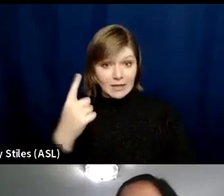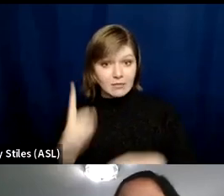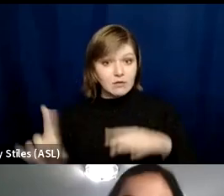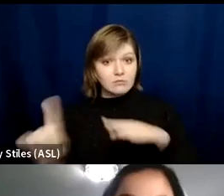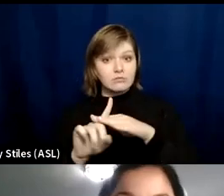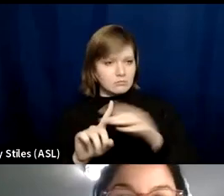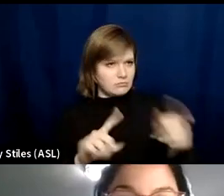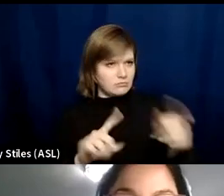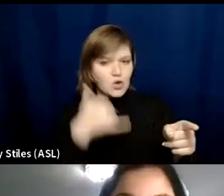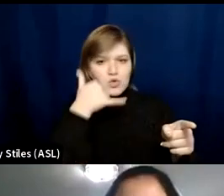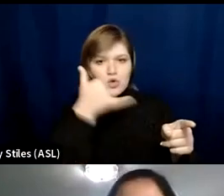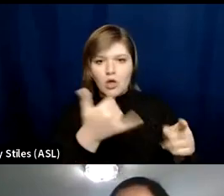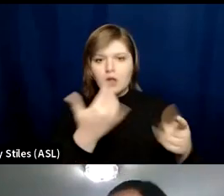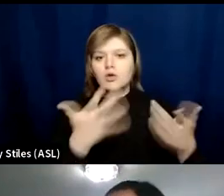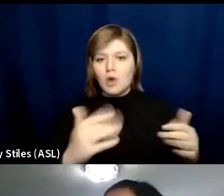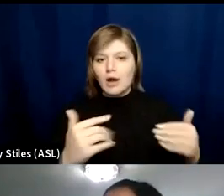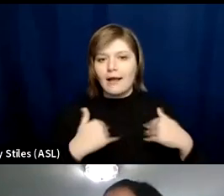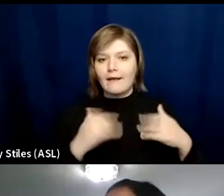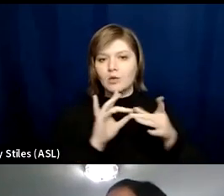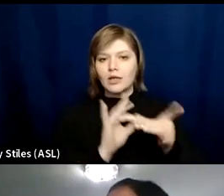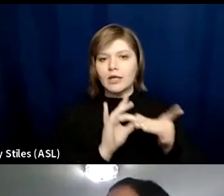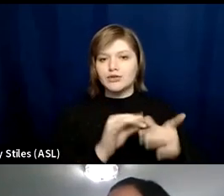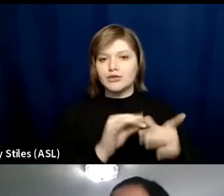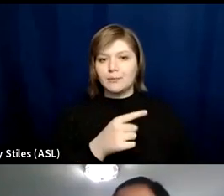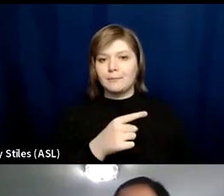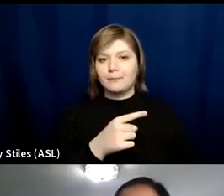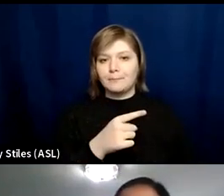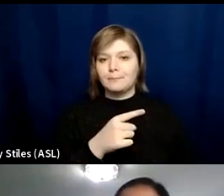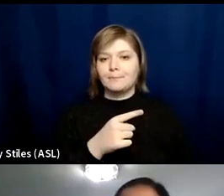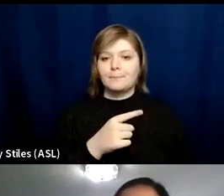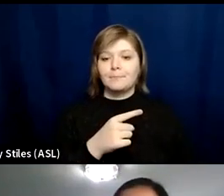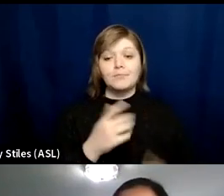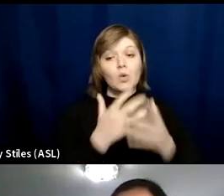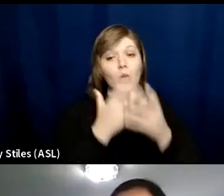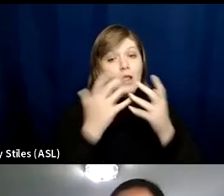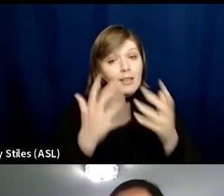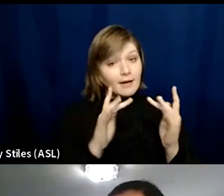with housing developers earlier on in the process, and what's that